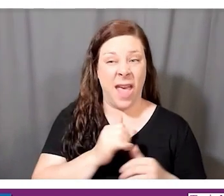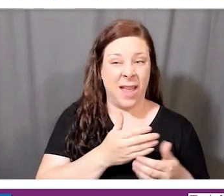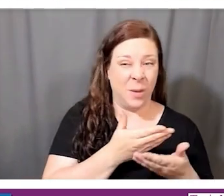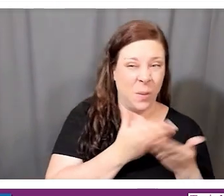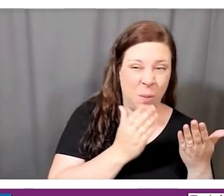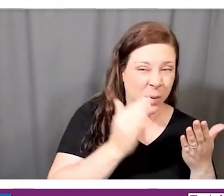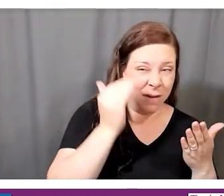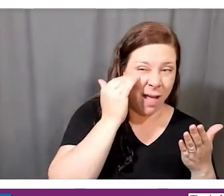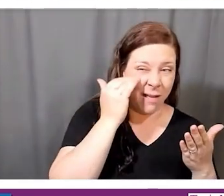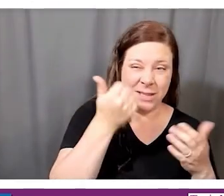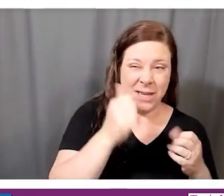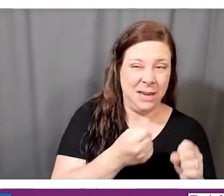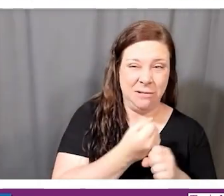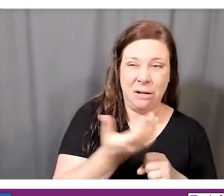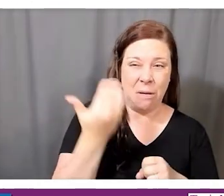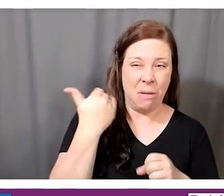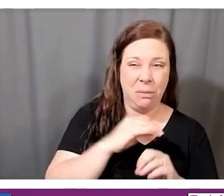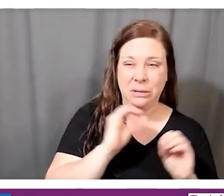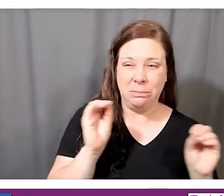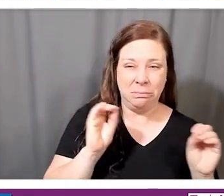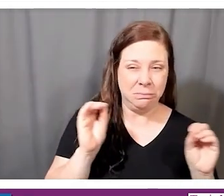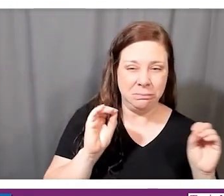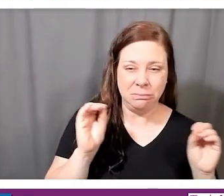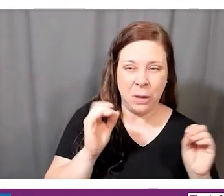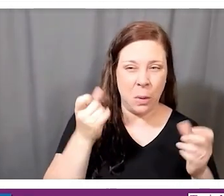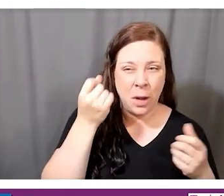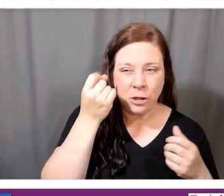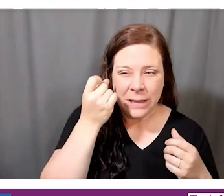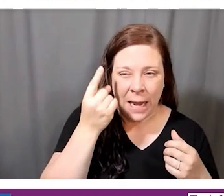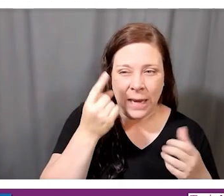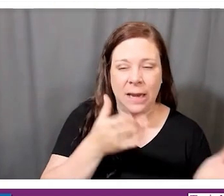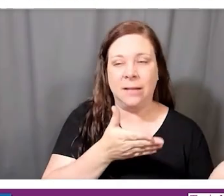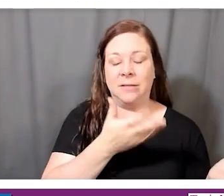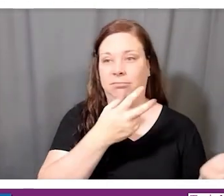10 years ago where there wasn't really even an understanding of it is a big jump.